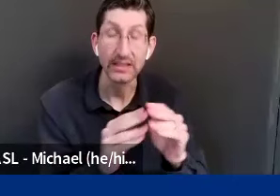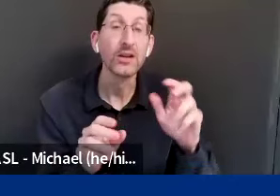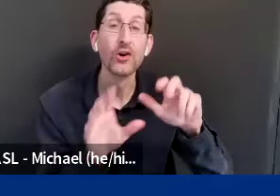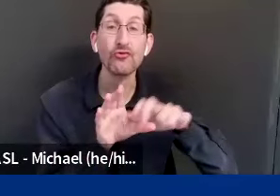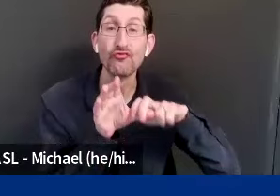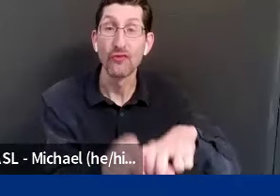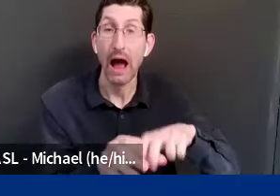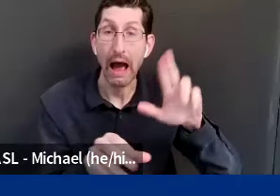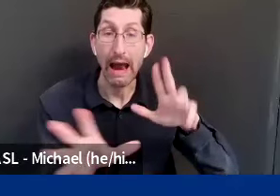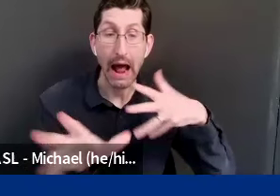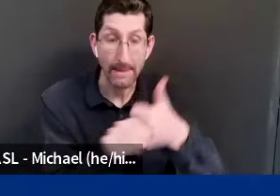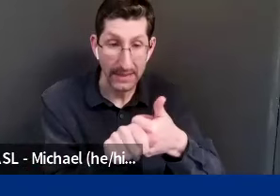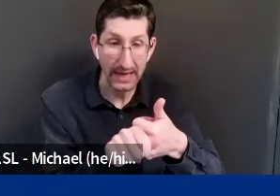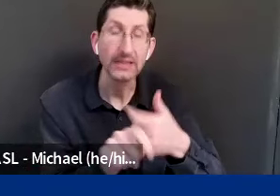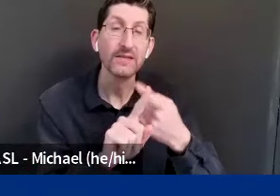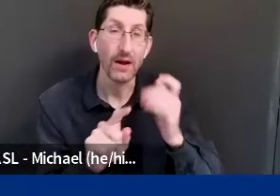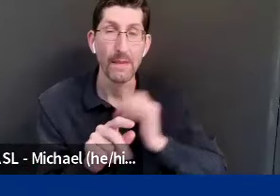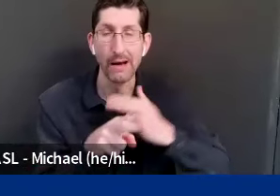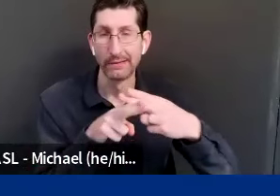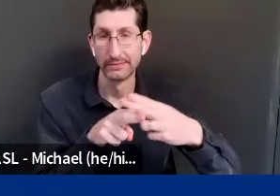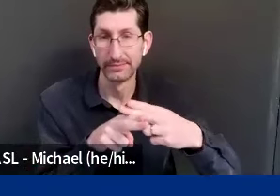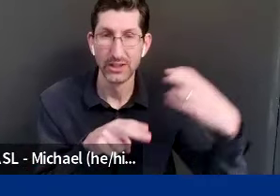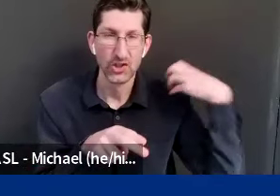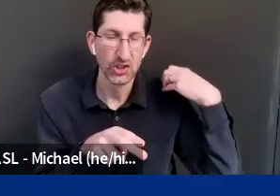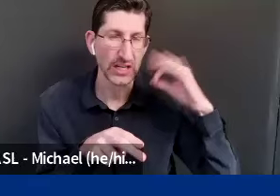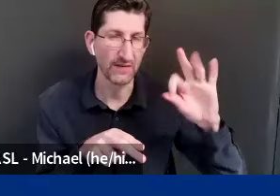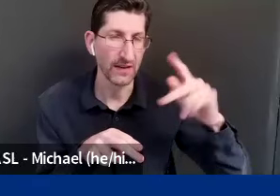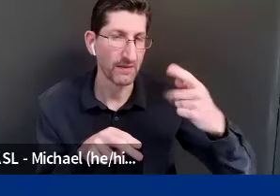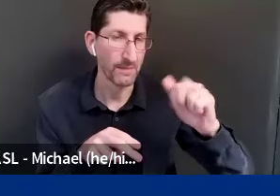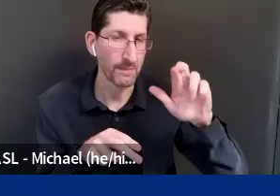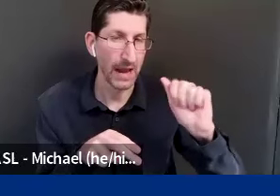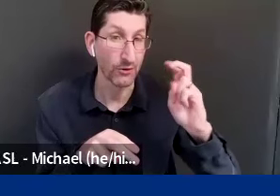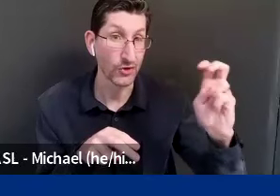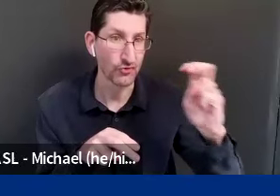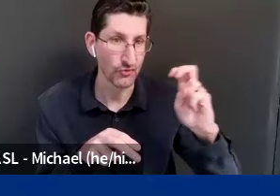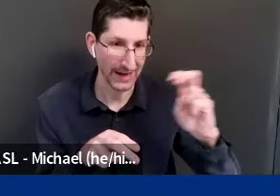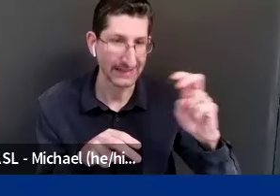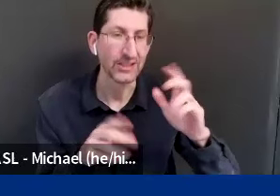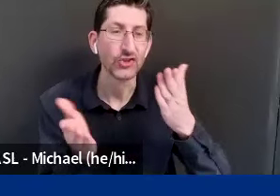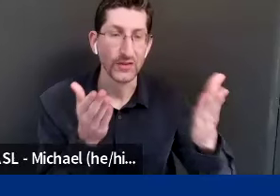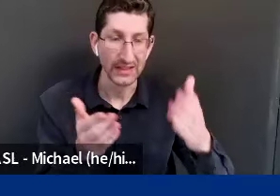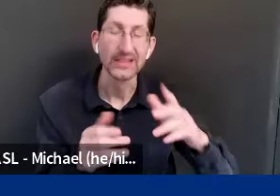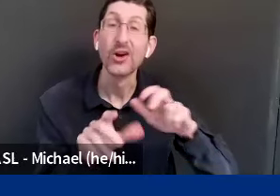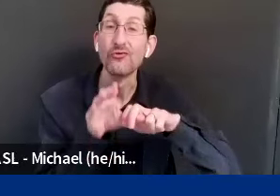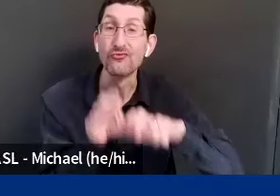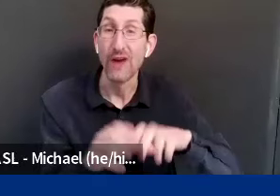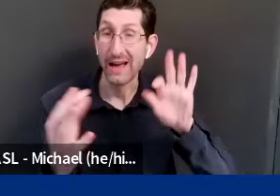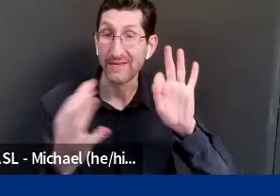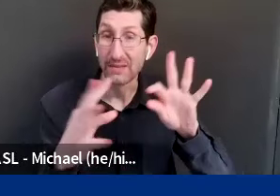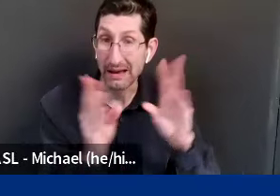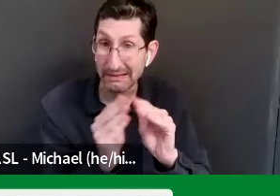ACCESSIBILITY. FOLLOWED BY RIDE UPDATES GIVE BY CHRIS JUREK, ACTING CHIEF OF